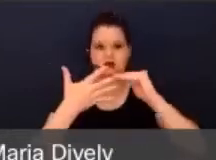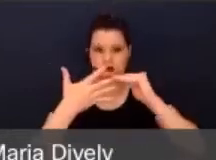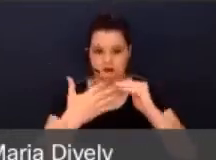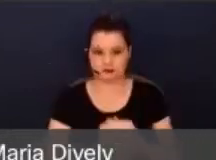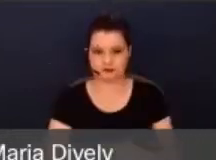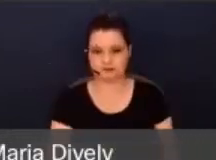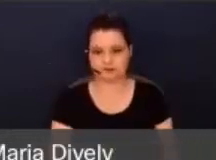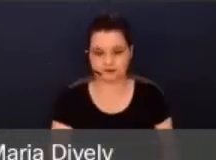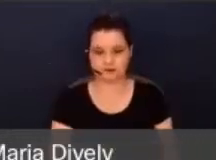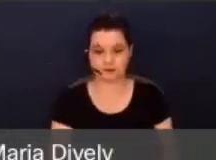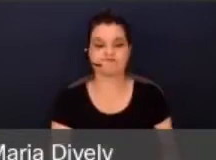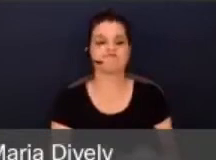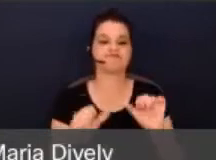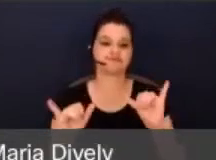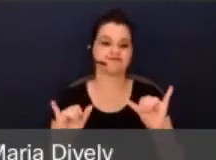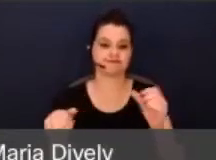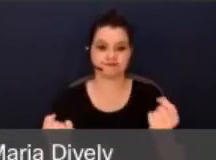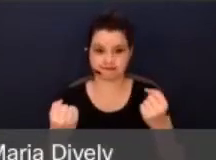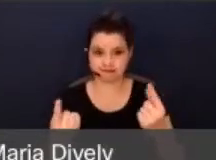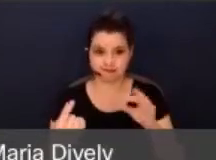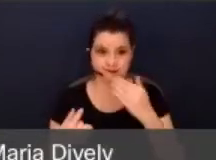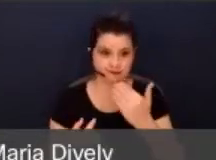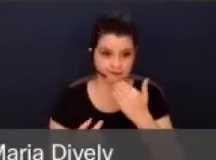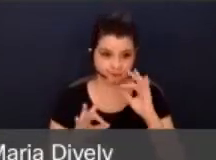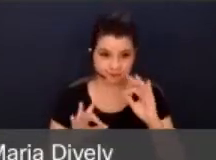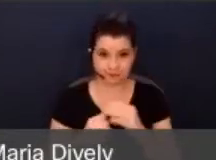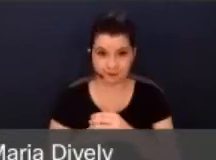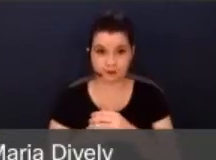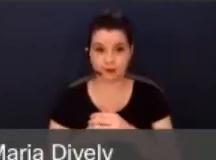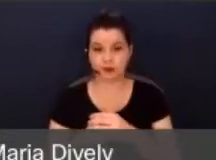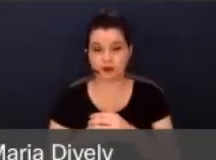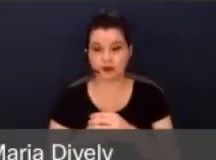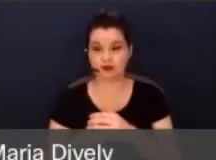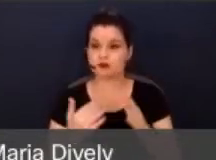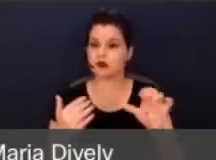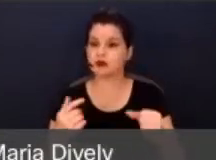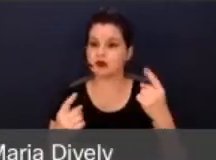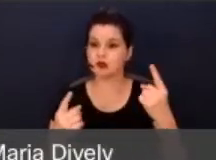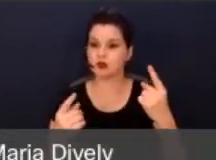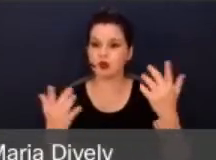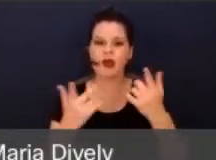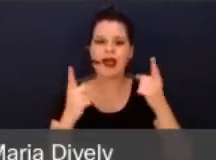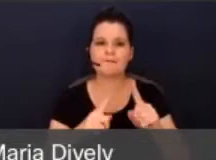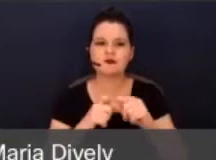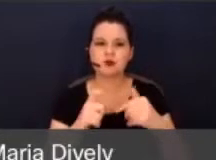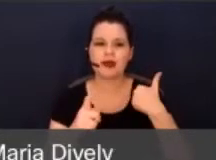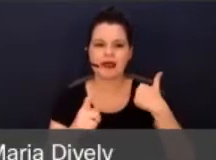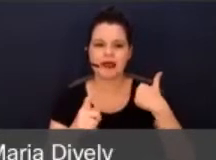All right, thank you. Um, let's see, here's another one, what happens if we have- I think what they mean is